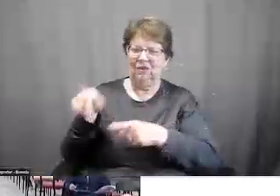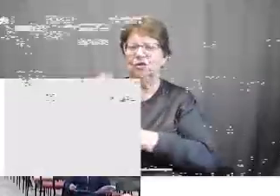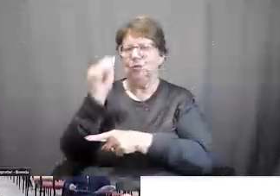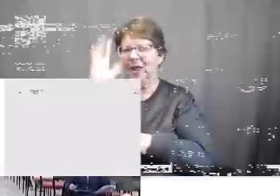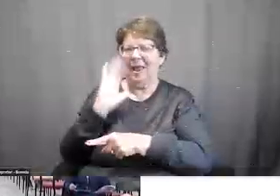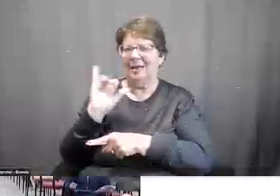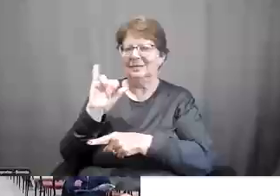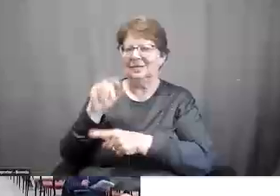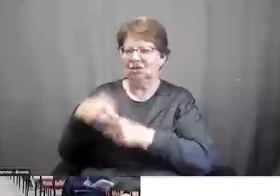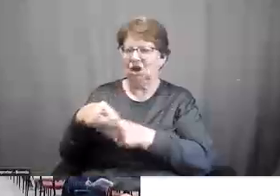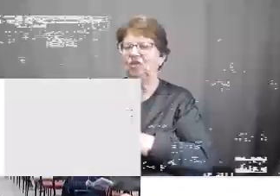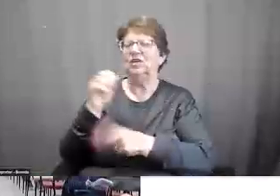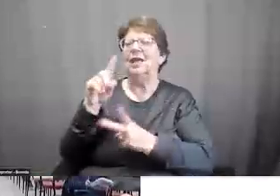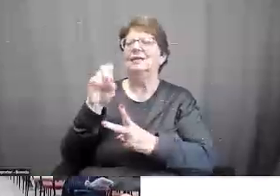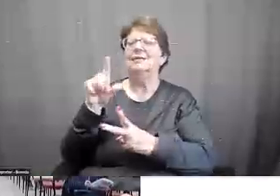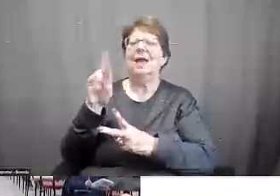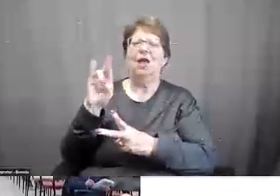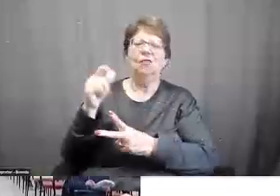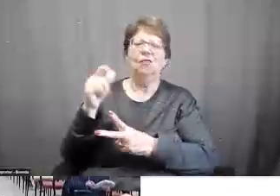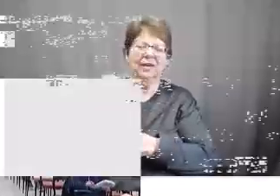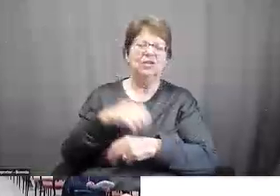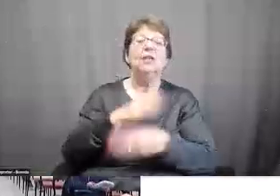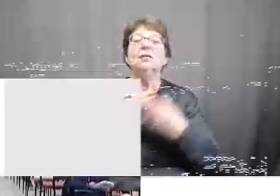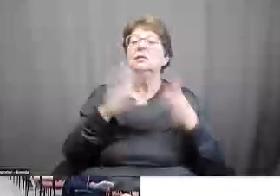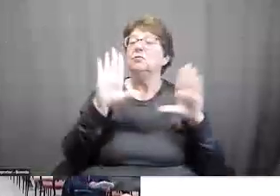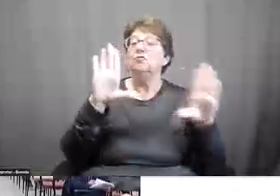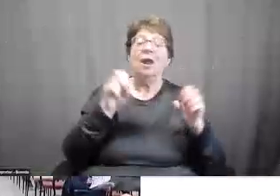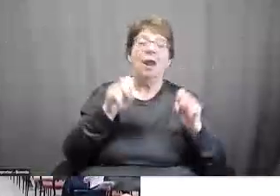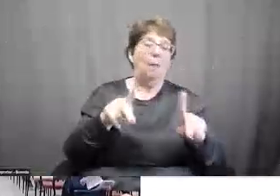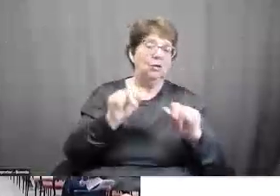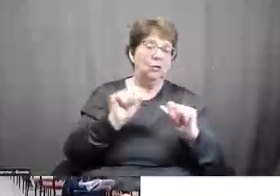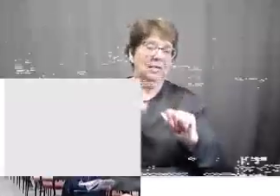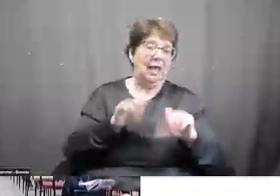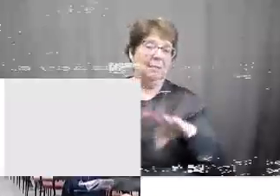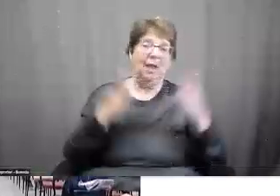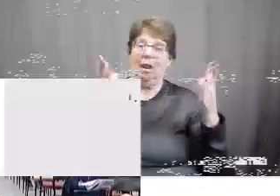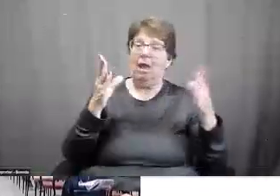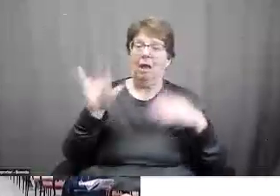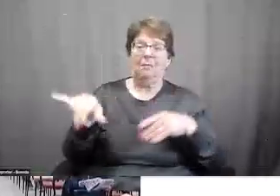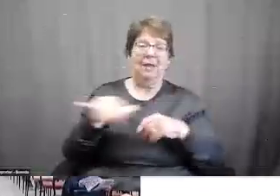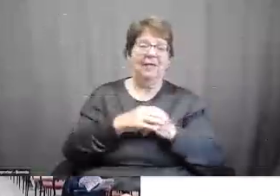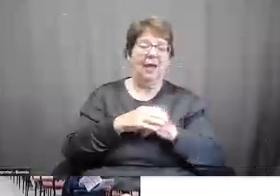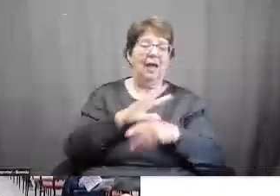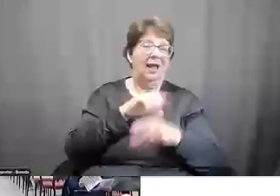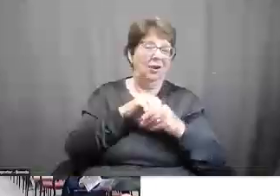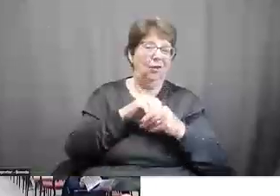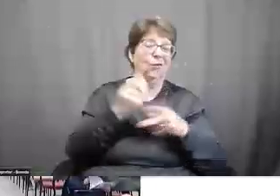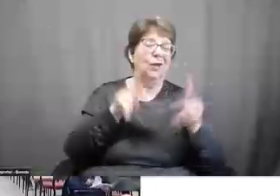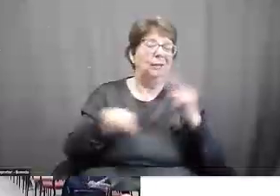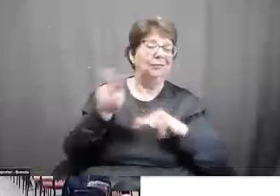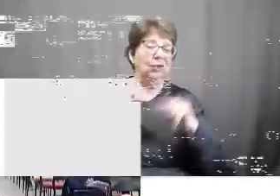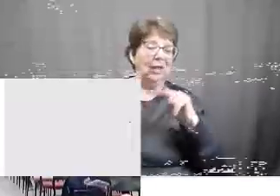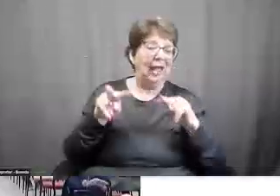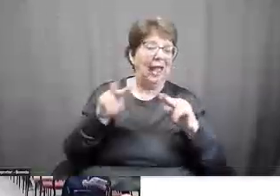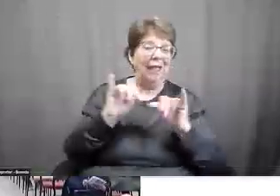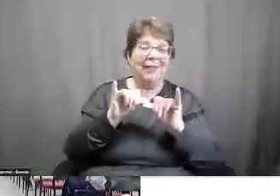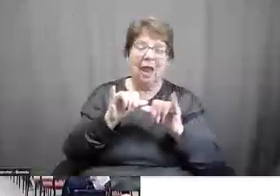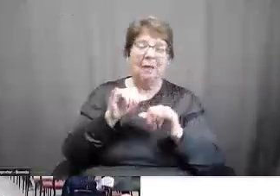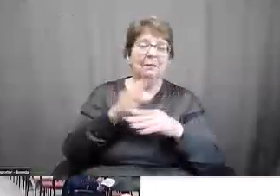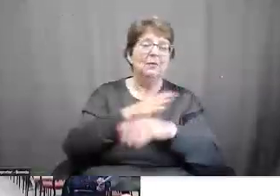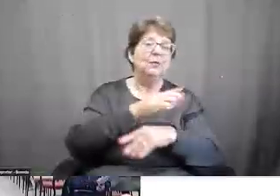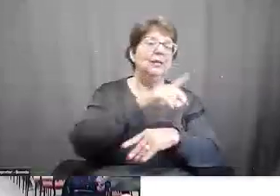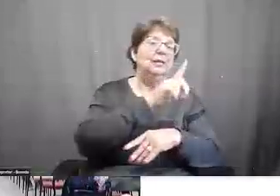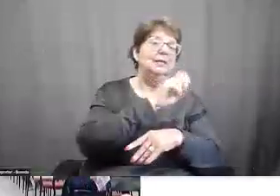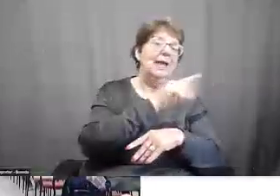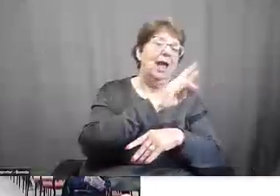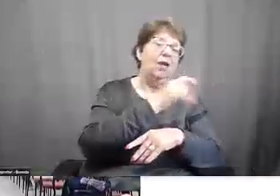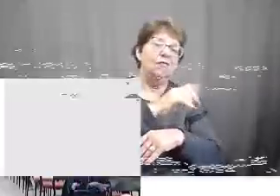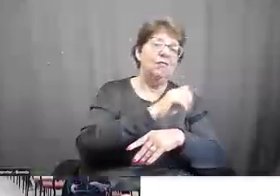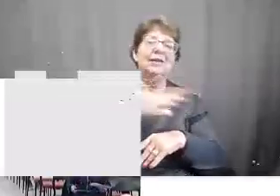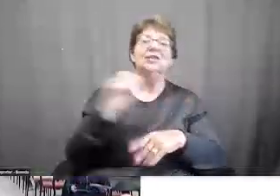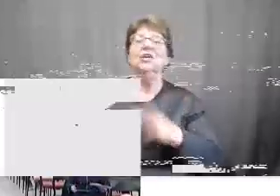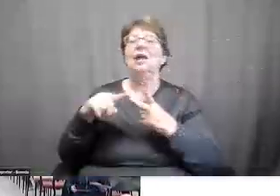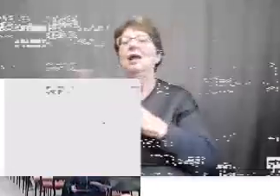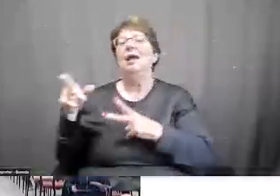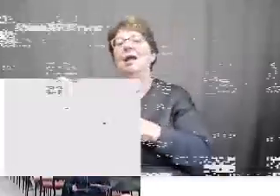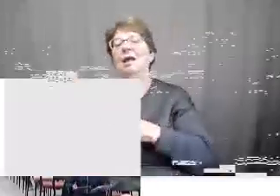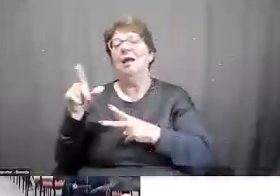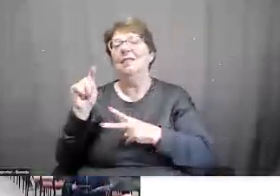Boardroom: And there's some really great opportunities that can be unlocked by that, including, looking at the alignment between Delridge Station and the tunnel portal, and potentially,